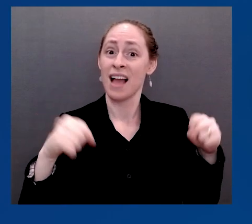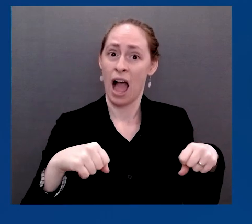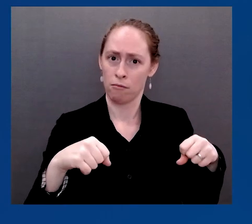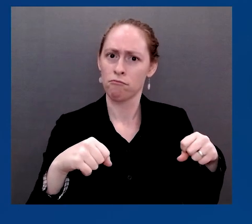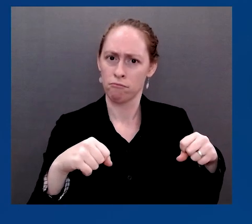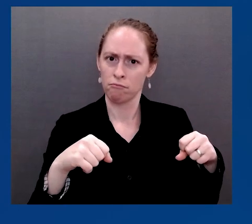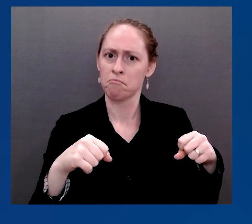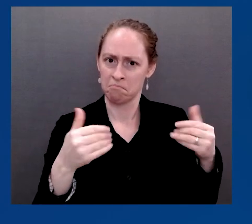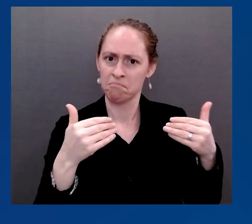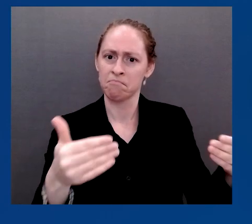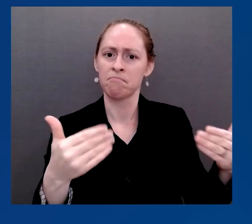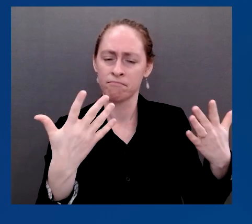have received a booster shot.